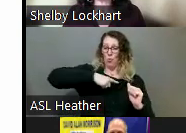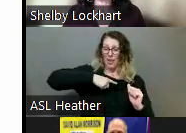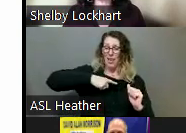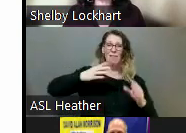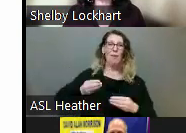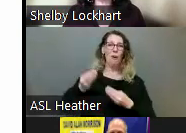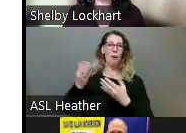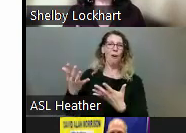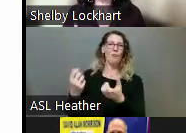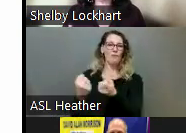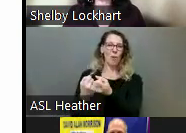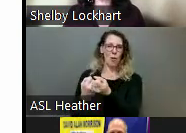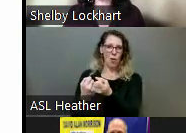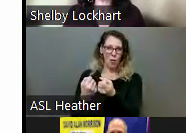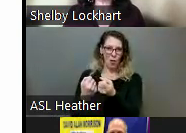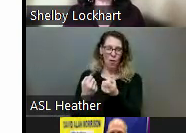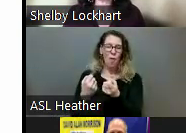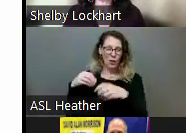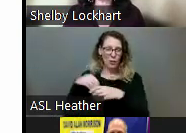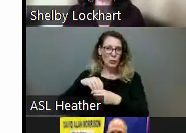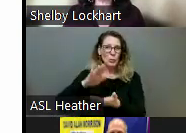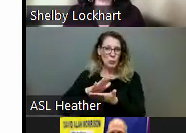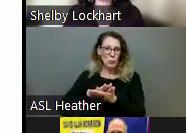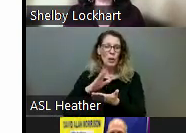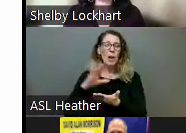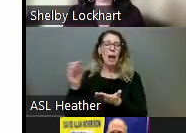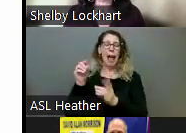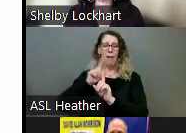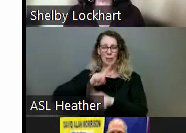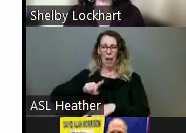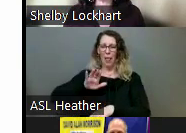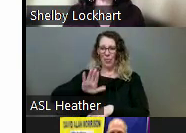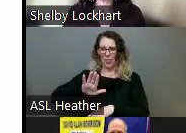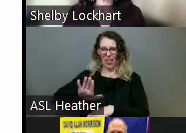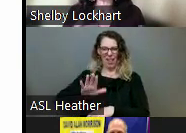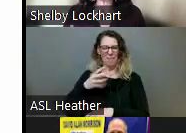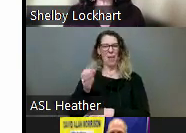our schools and the way that we're responsive to who they are in their reality. So keeping